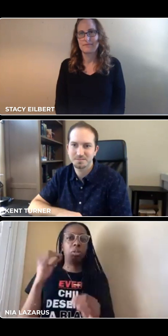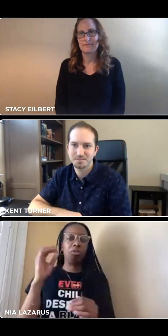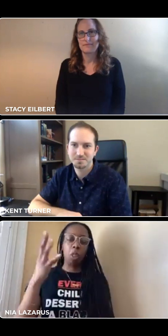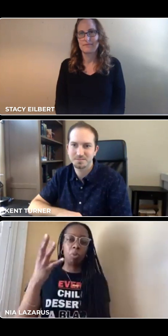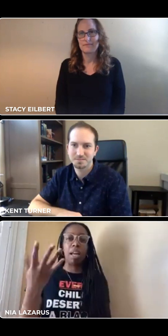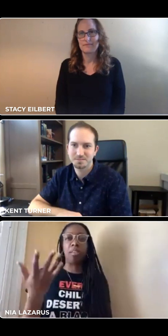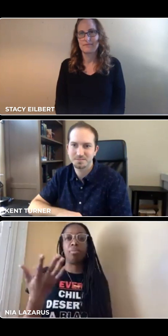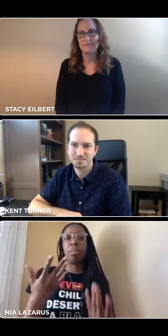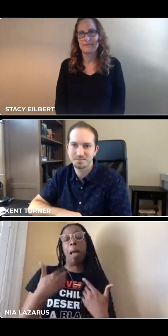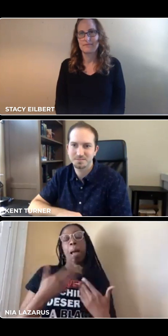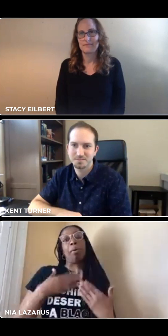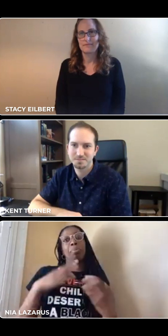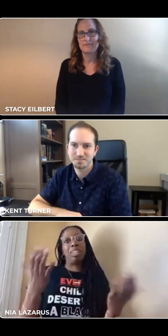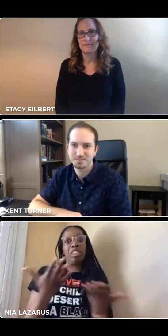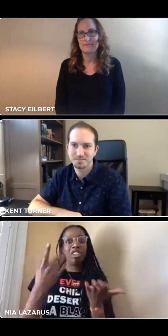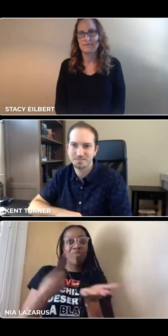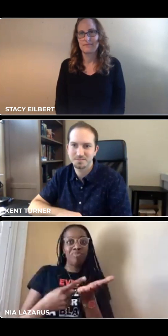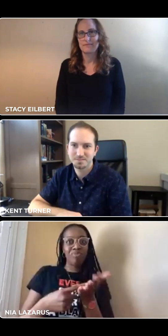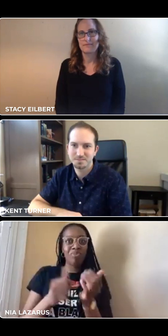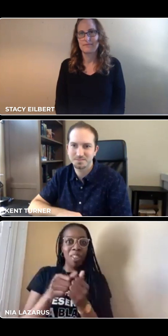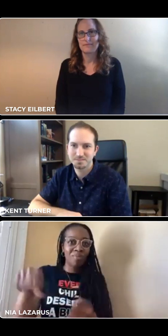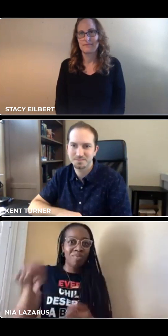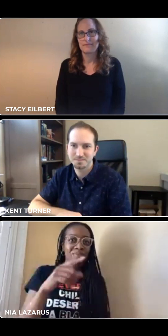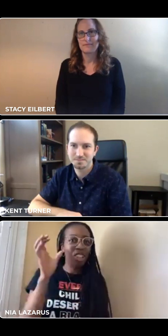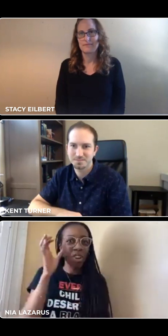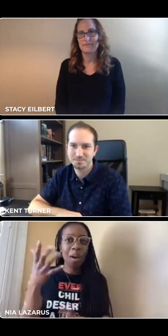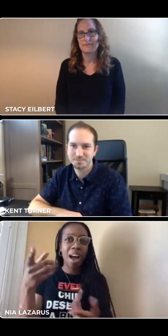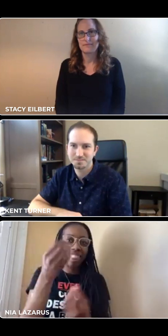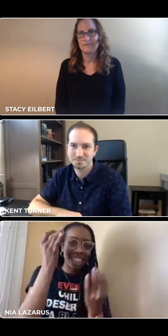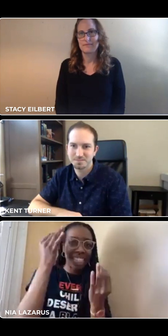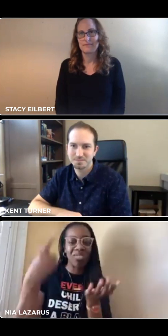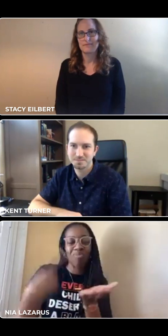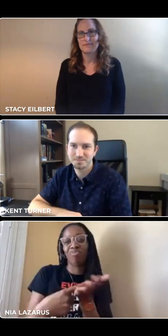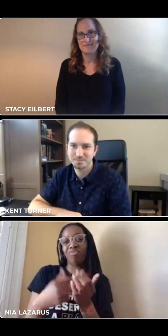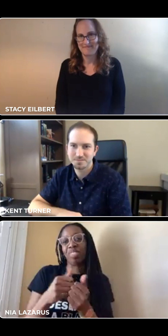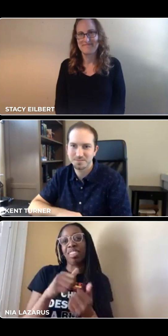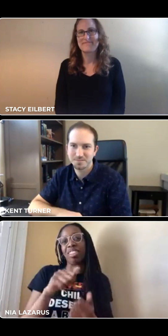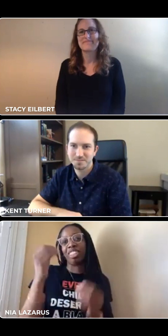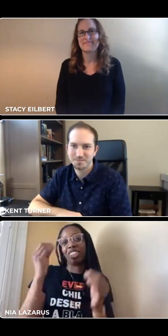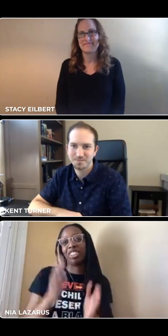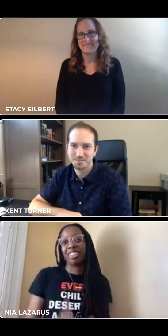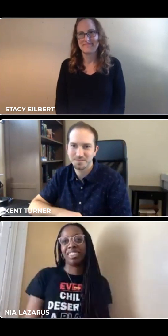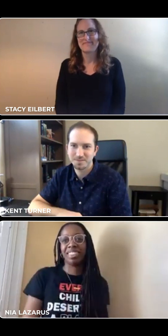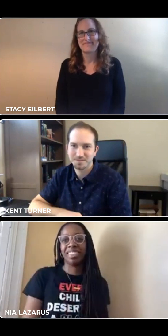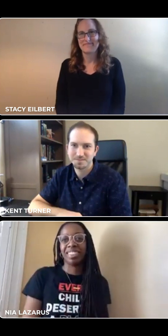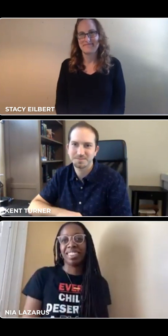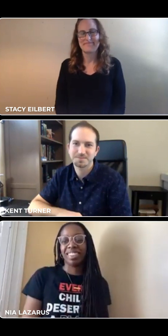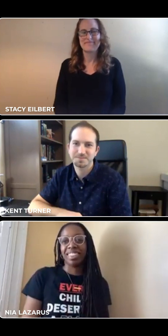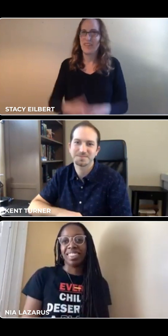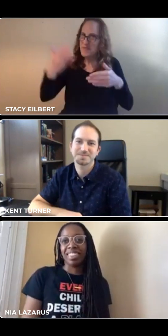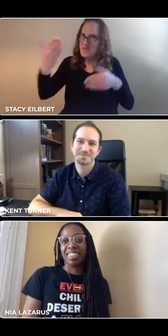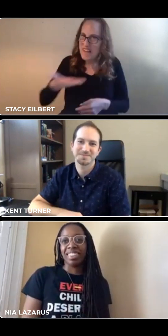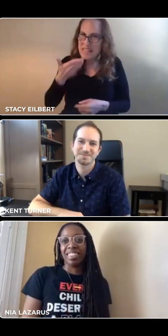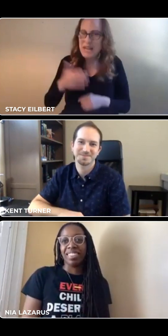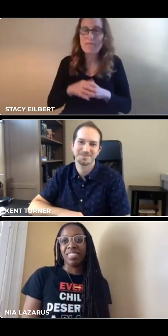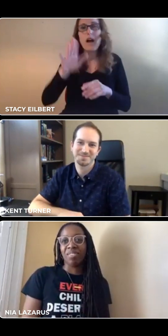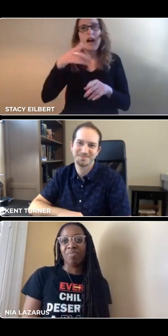is at the elementary school level. Like I said, I'm at the 4th grade. And, I'm also happy to join the discussion tonight, and hear from folks in the audience, as well as